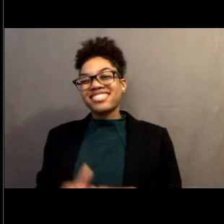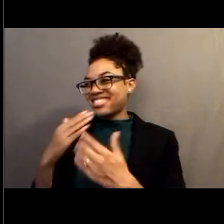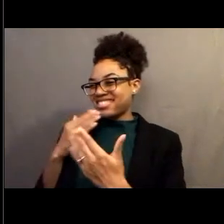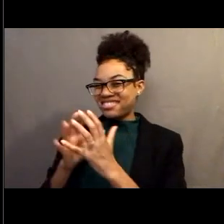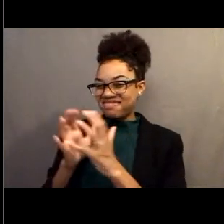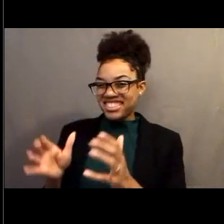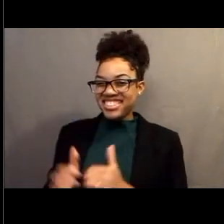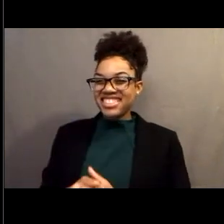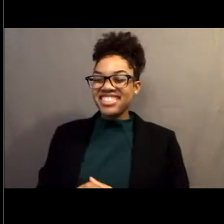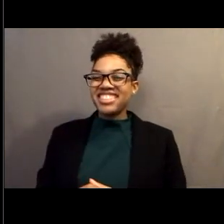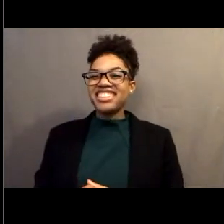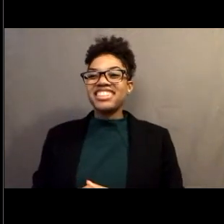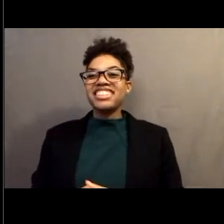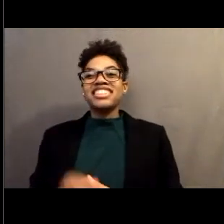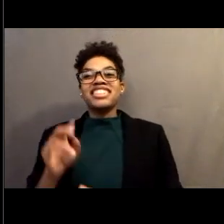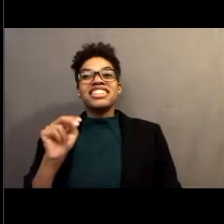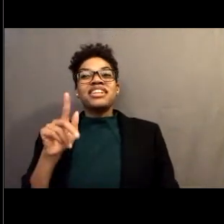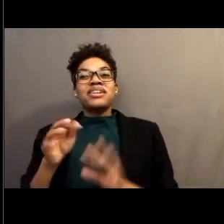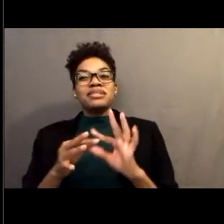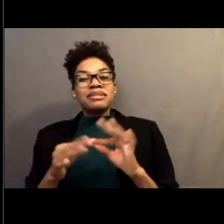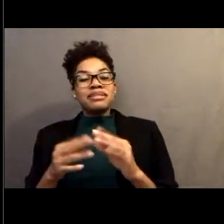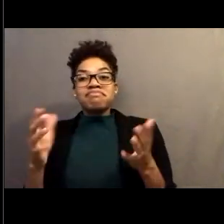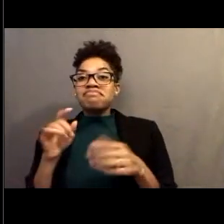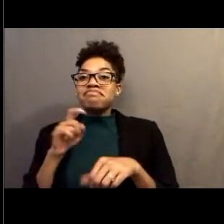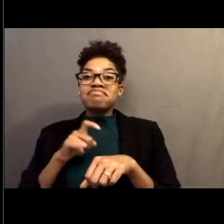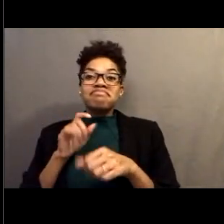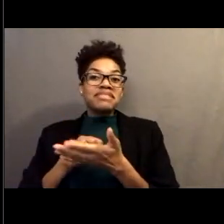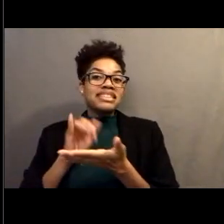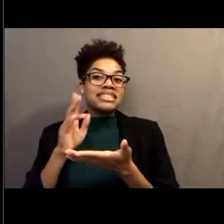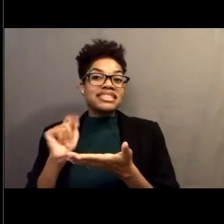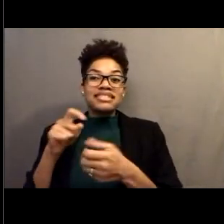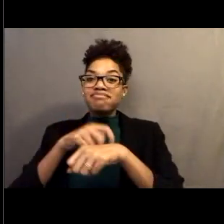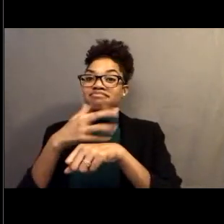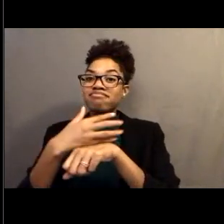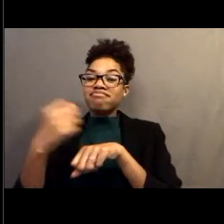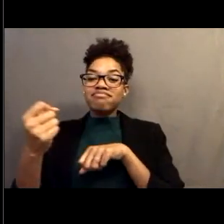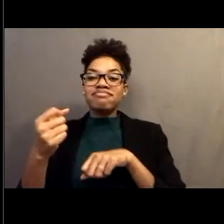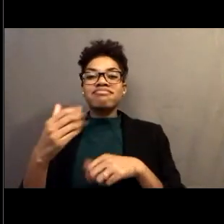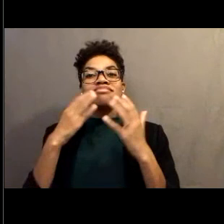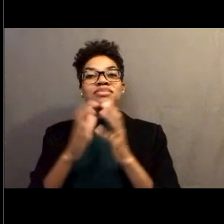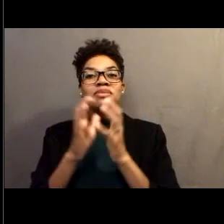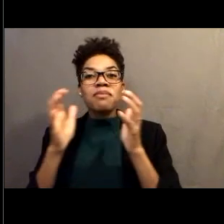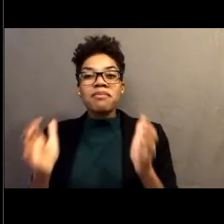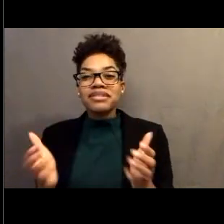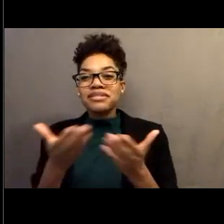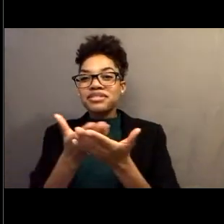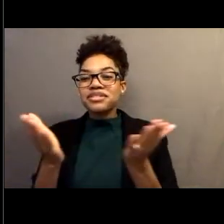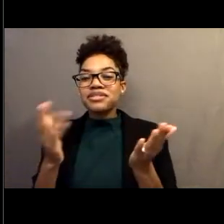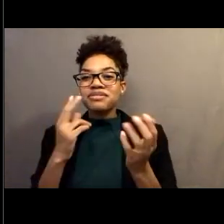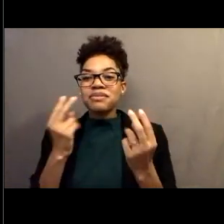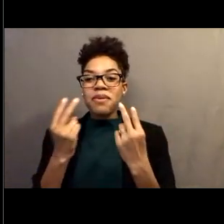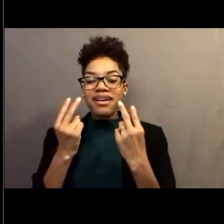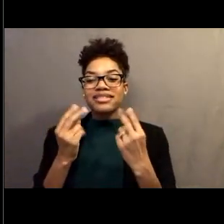So, well that's all we got time for today, everybody. Thank you guys so much for watching and tuning in.